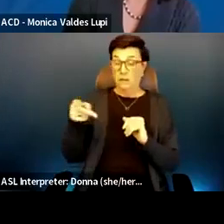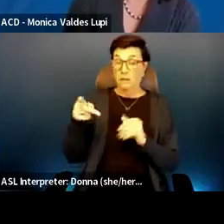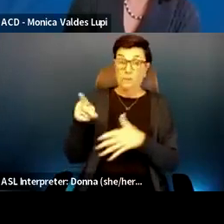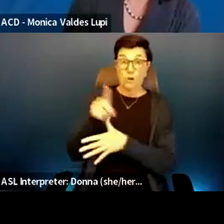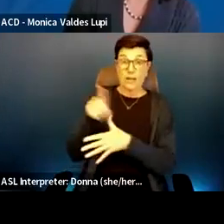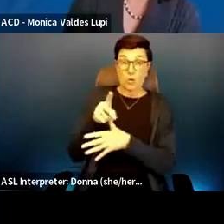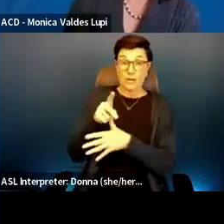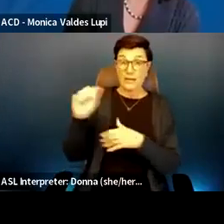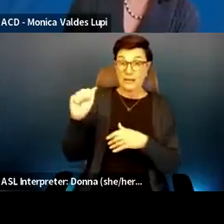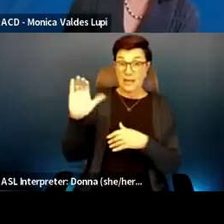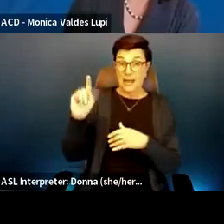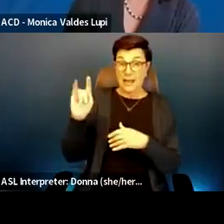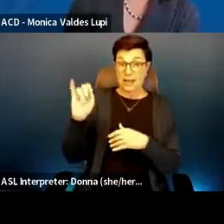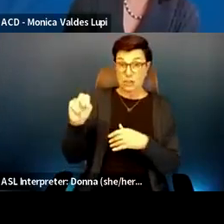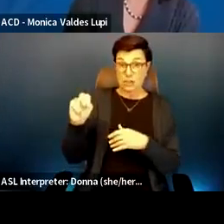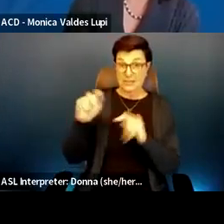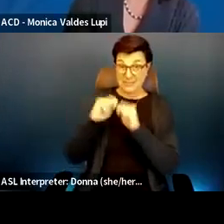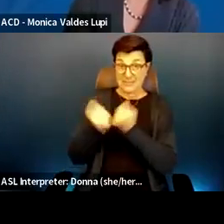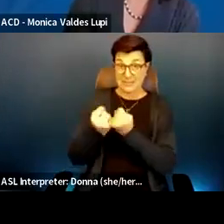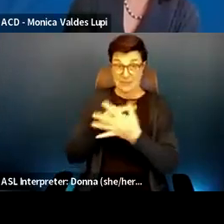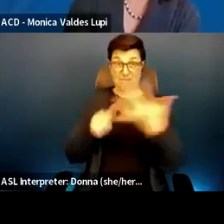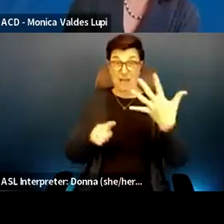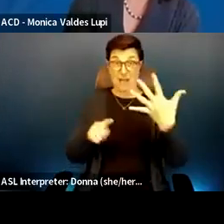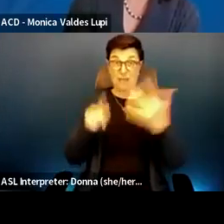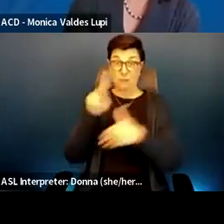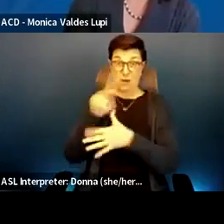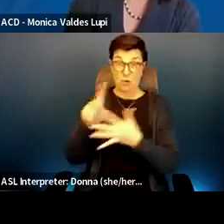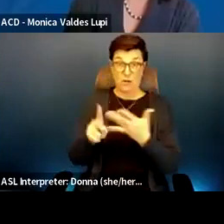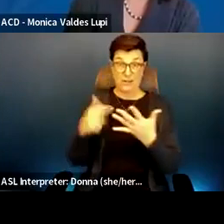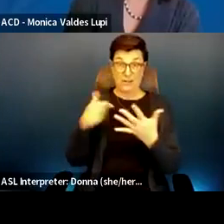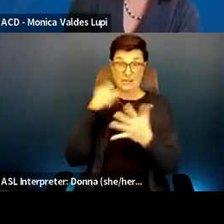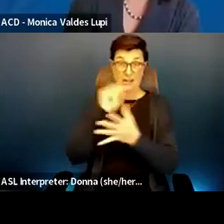and the five priorities we talked about, developing science faster,